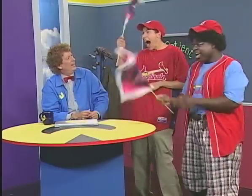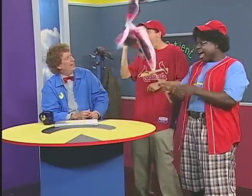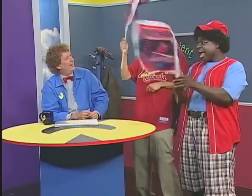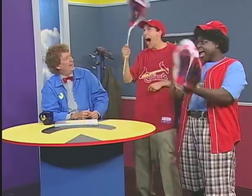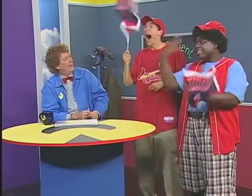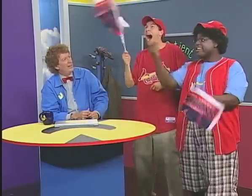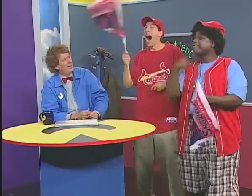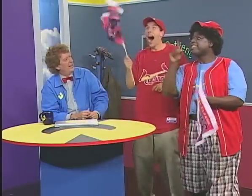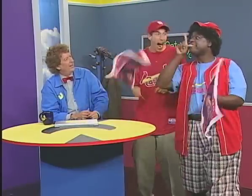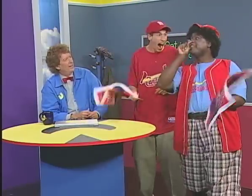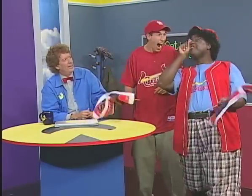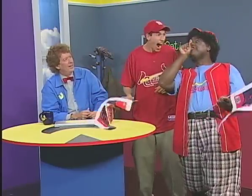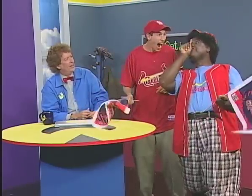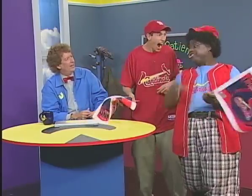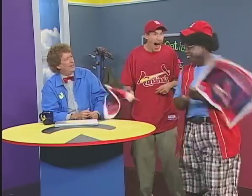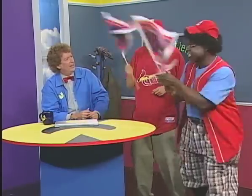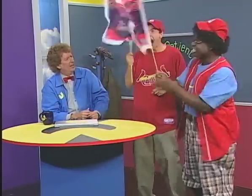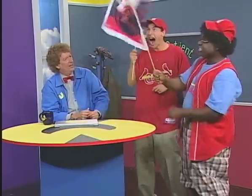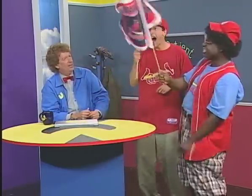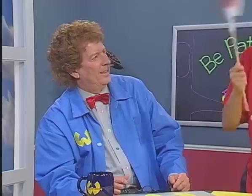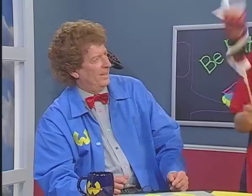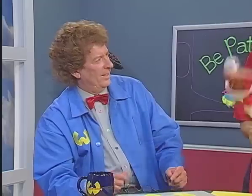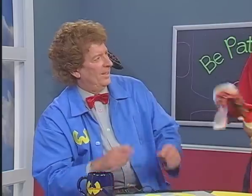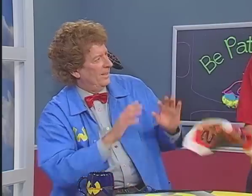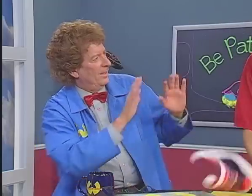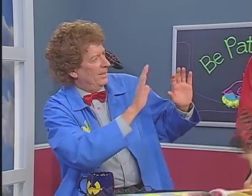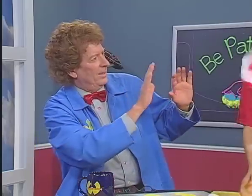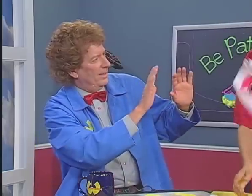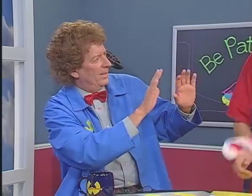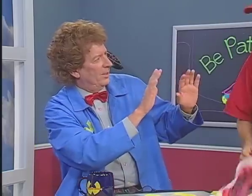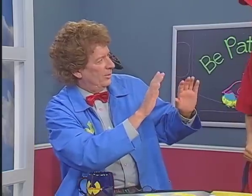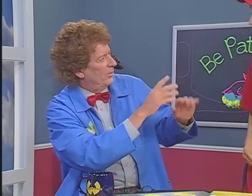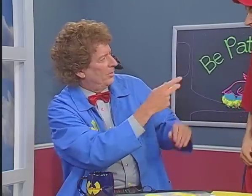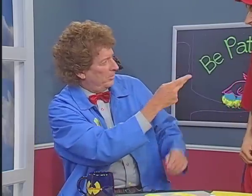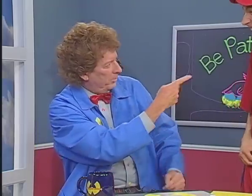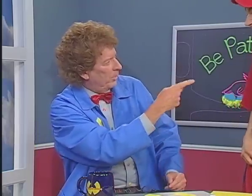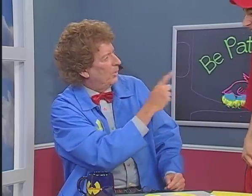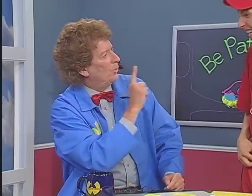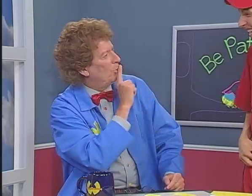CARDINALS! YAY! CALM DOWN.